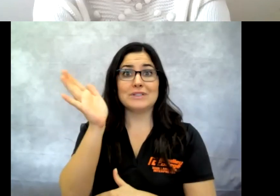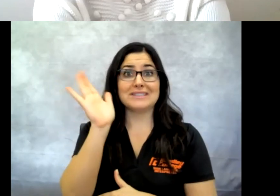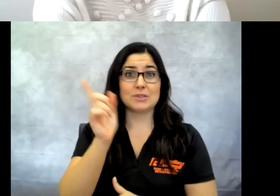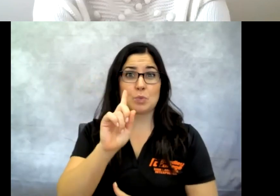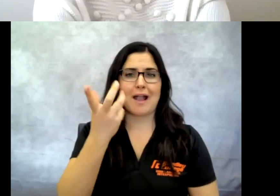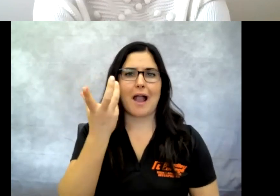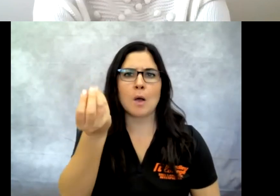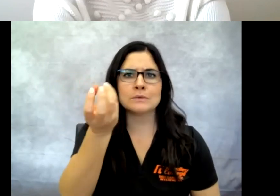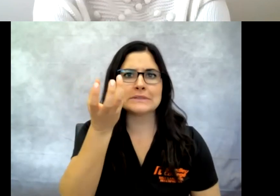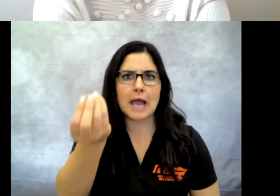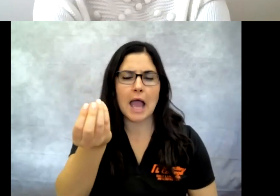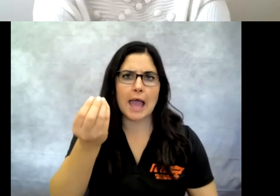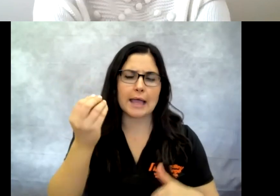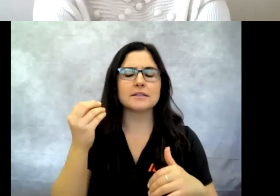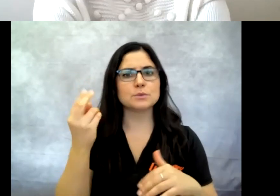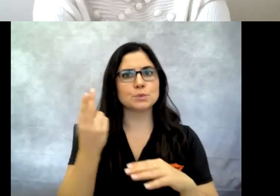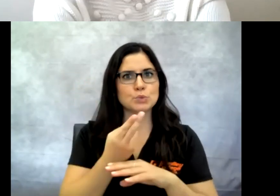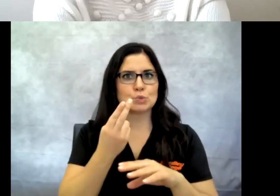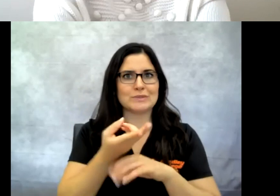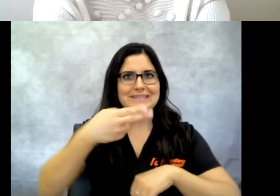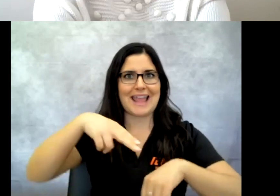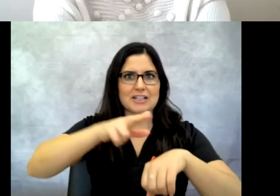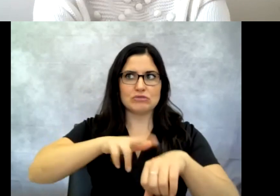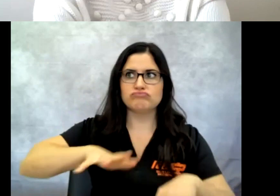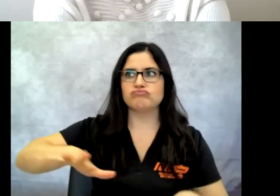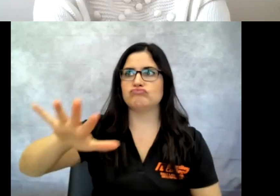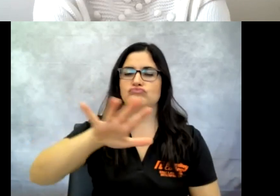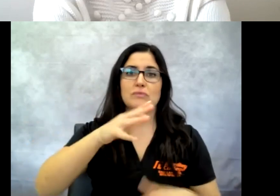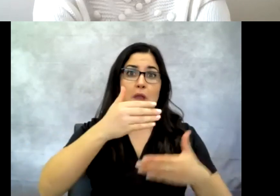But the windows open or there's something that's comfortable around them for them